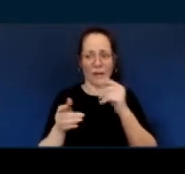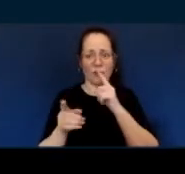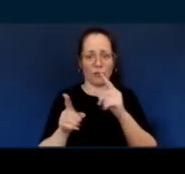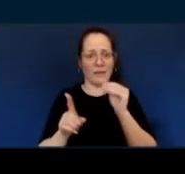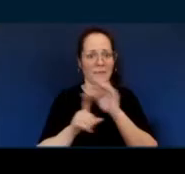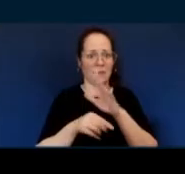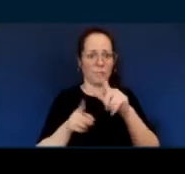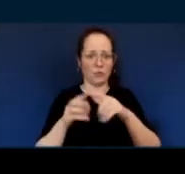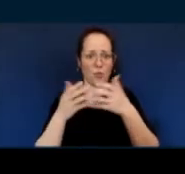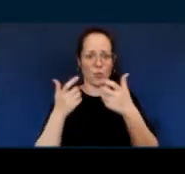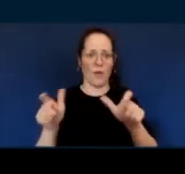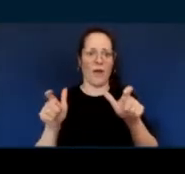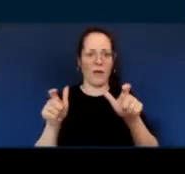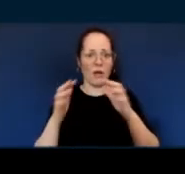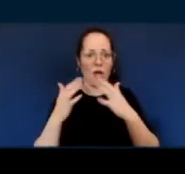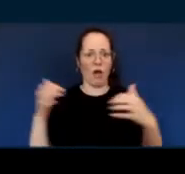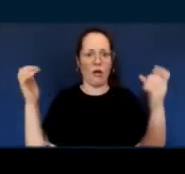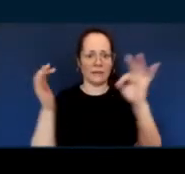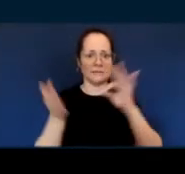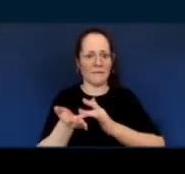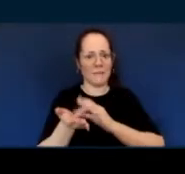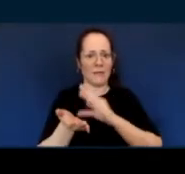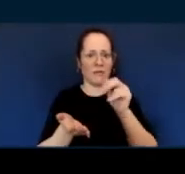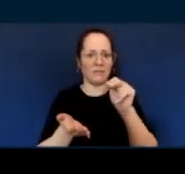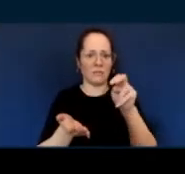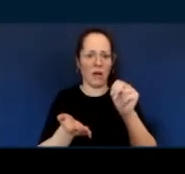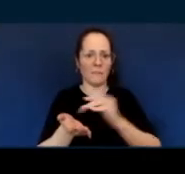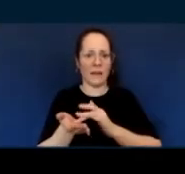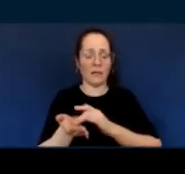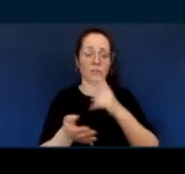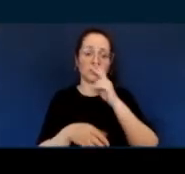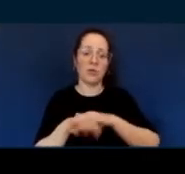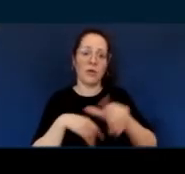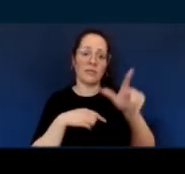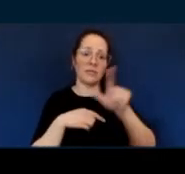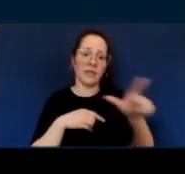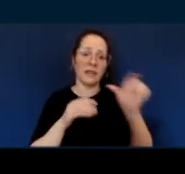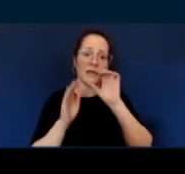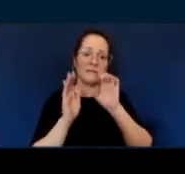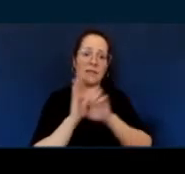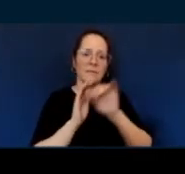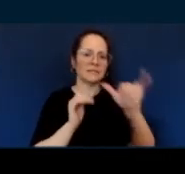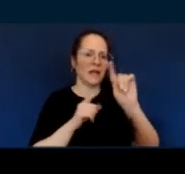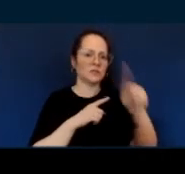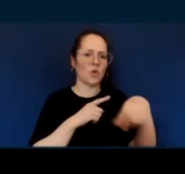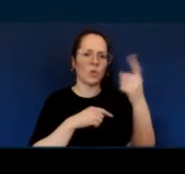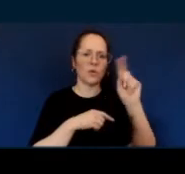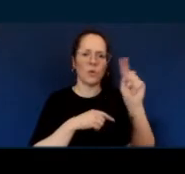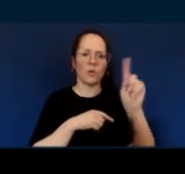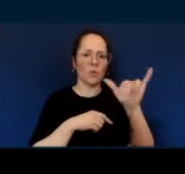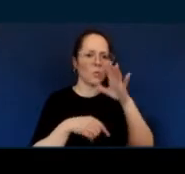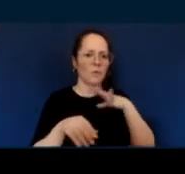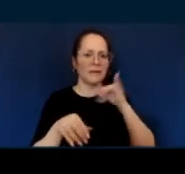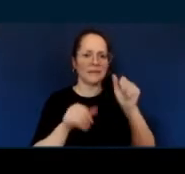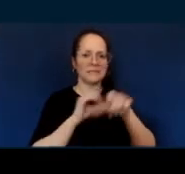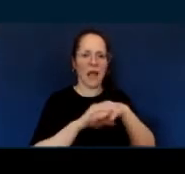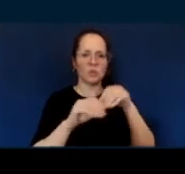NONMEDICAL. IN THE IMAGE ON THE LEFT, IT'S 1 OF THE ONLY 1S WHERE SHE'S OWZ AND THE VOYEURISTICKISTIC EXPERIENCE OF THE READER IS